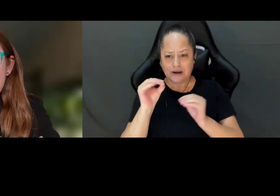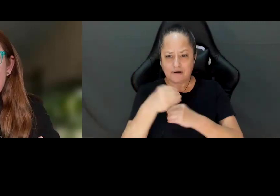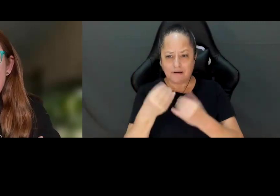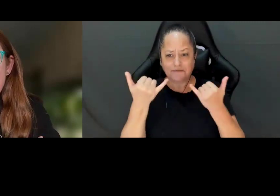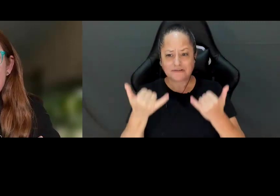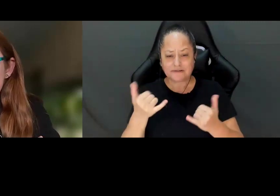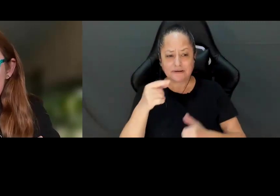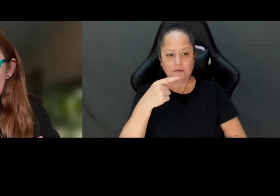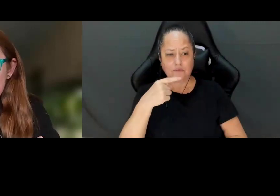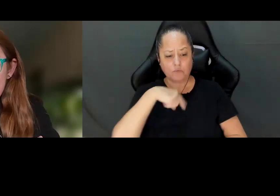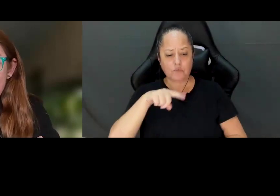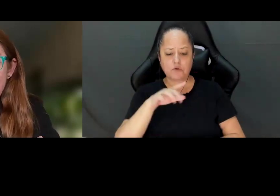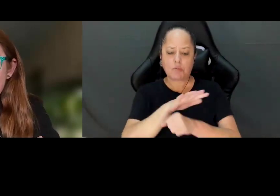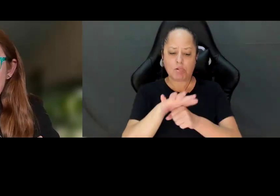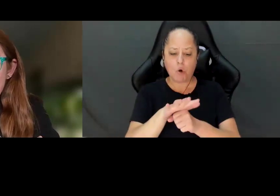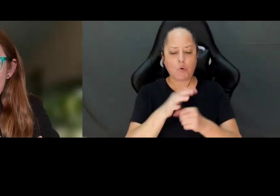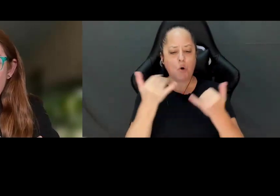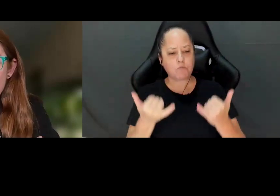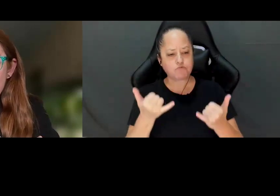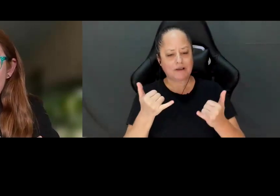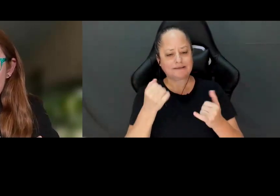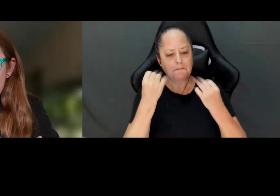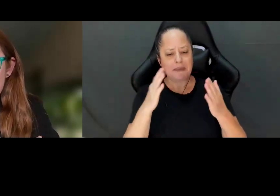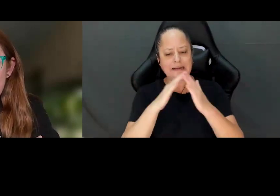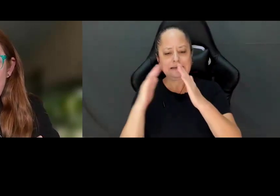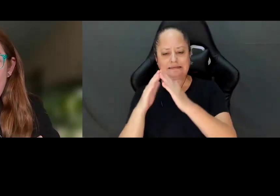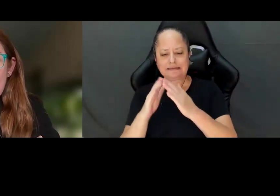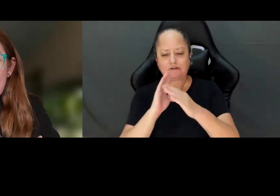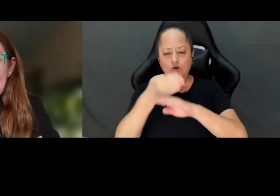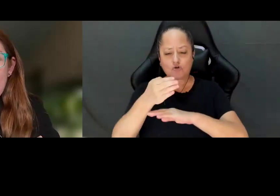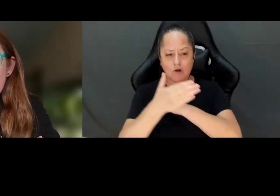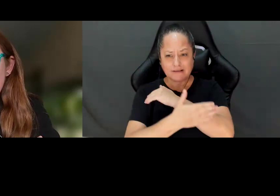So we have local presence in a lot of cities across the country.